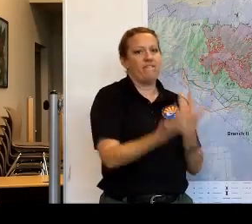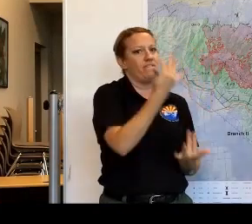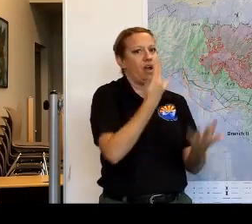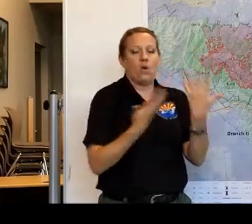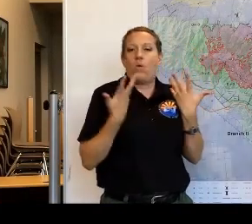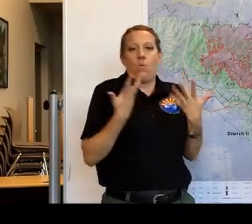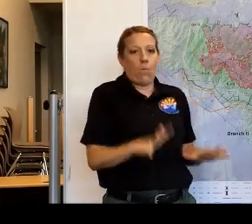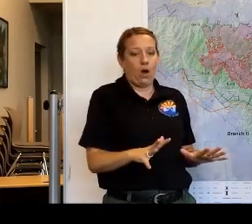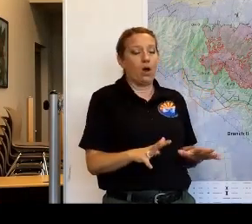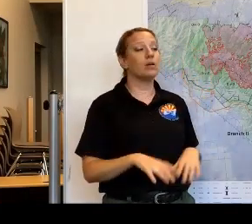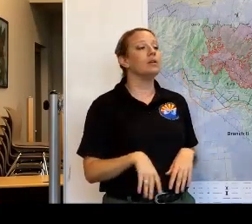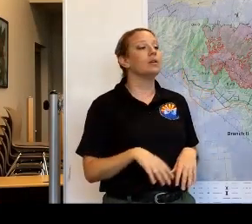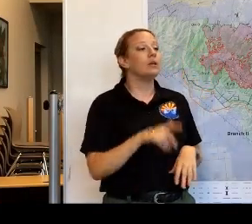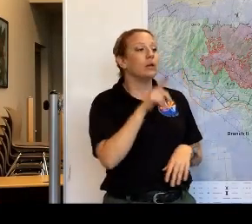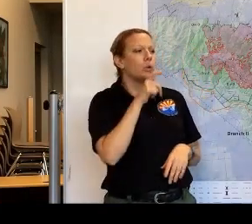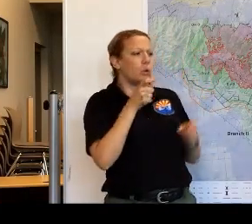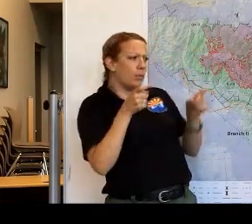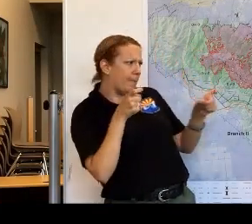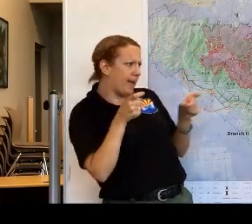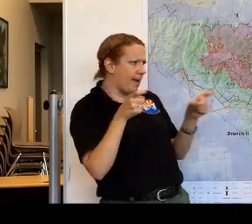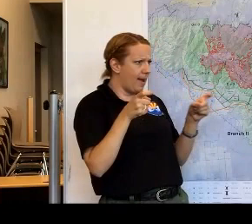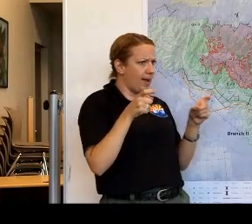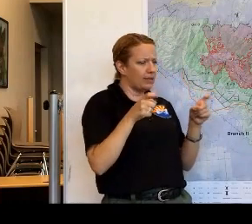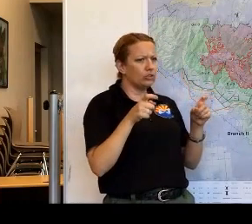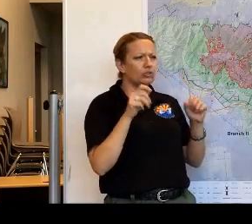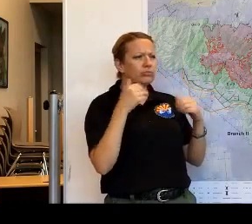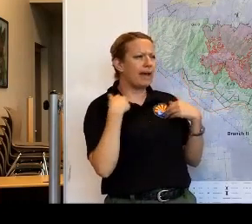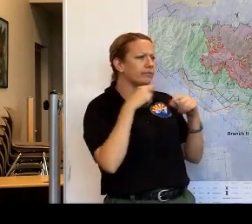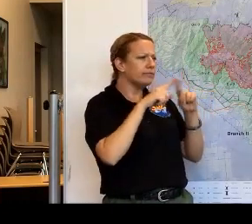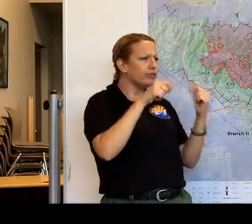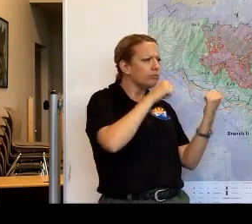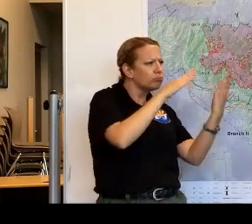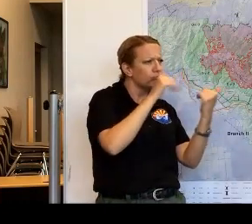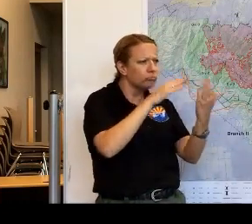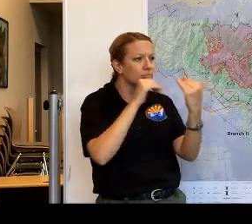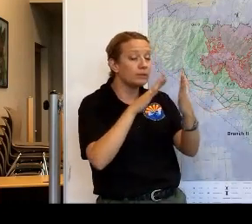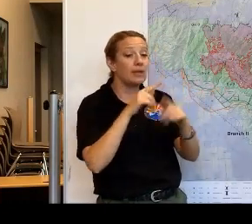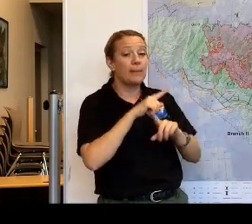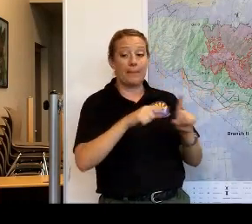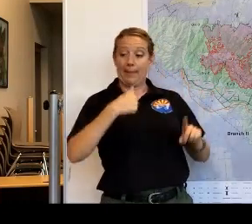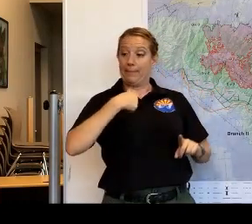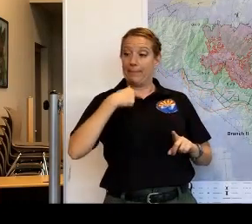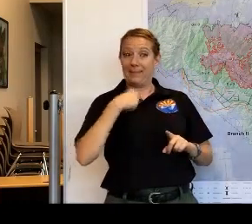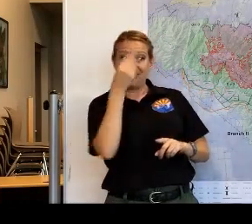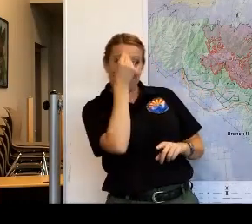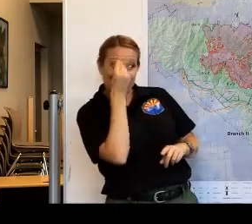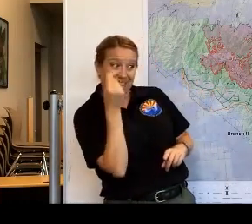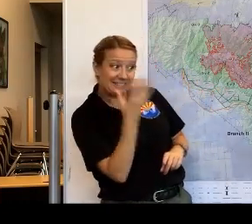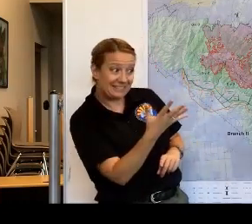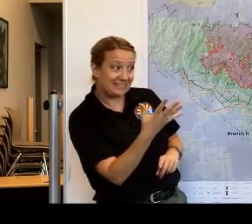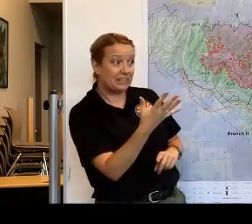managers on the ground can do that through different ways but the information I give them as a Fire Behavior Analyst can really help them